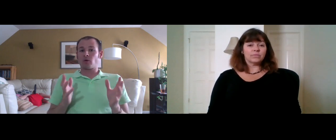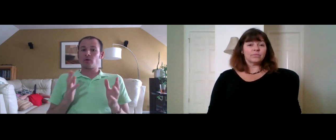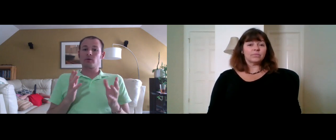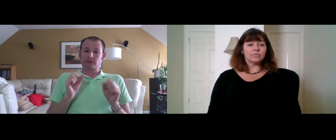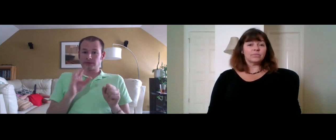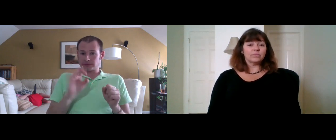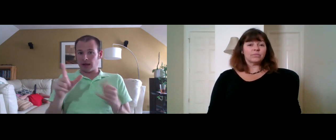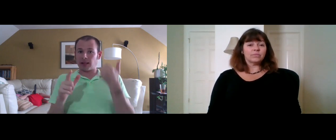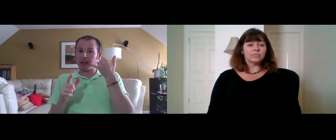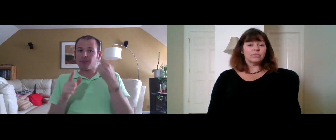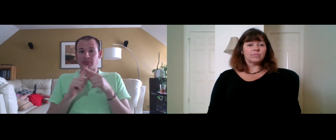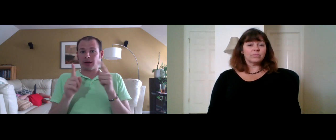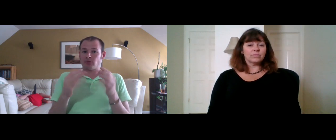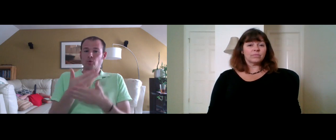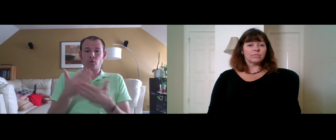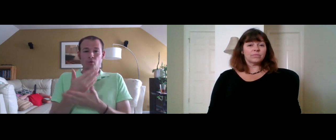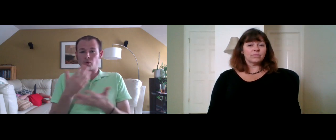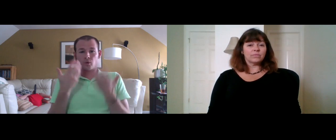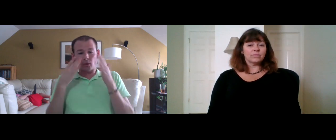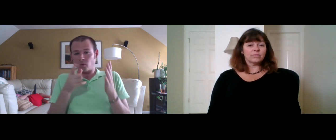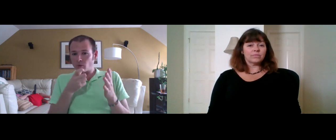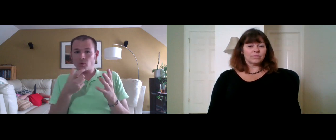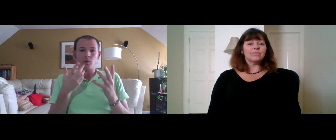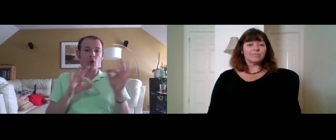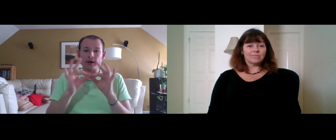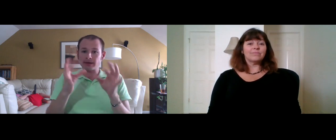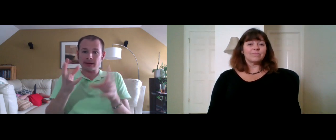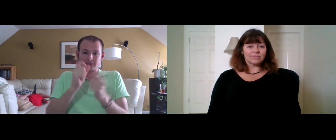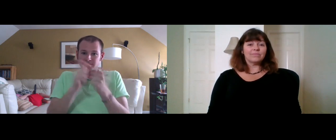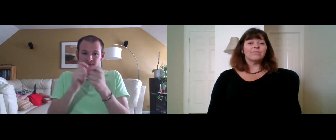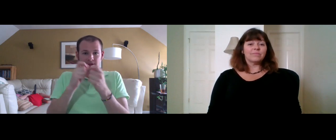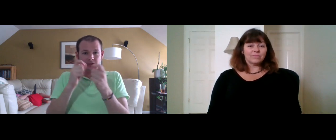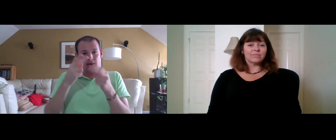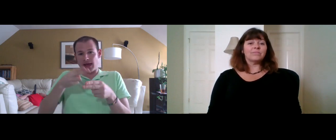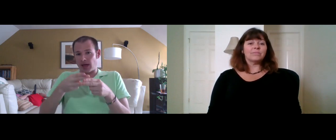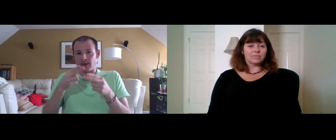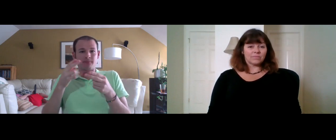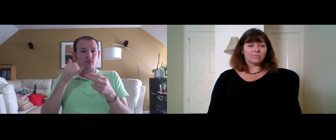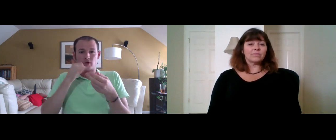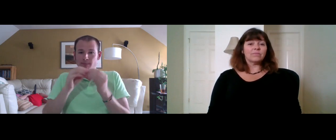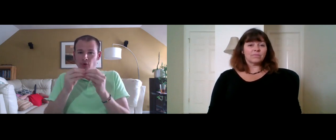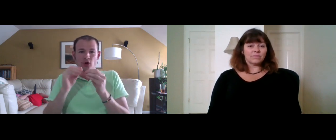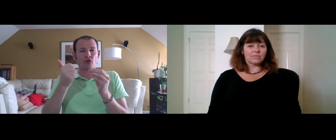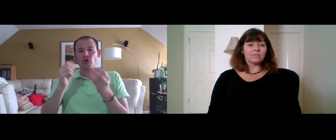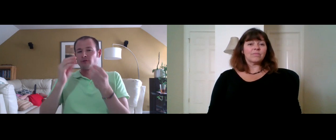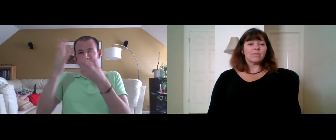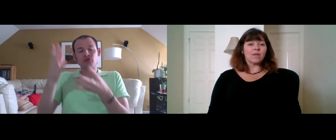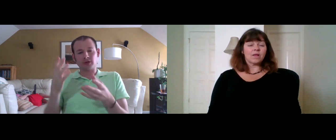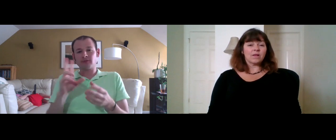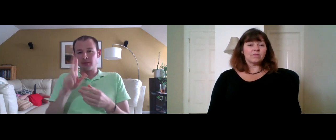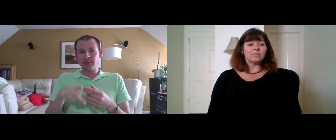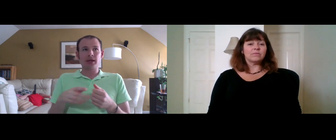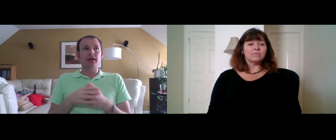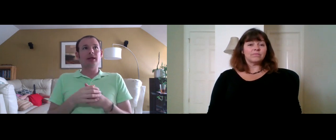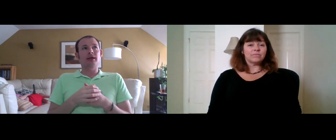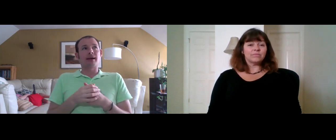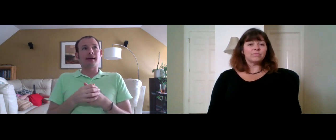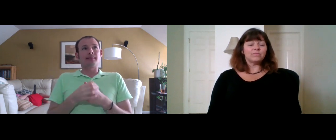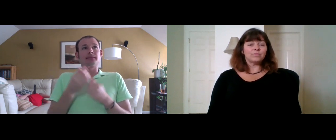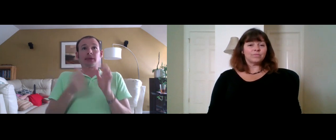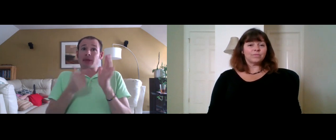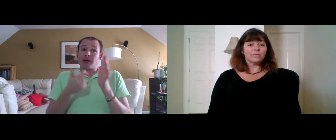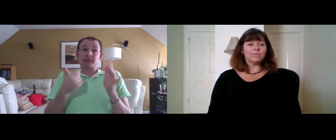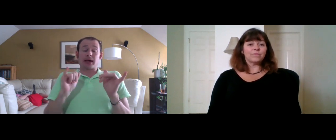if they're new and I need to get accurate information I use the VP